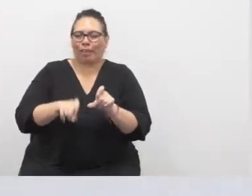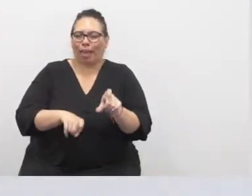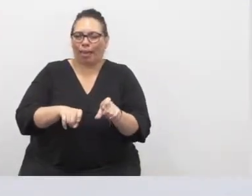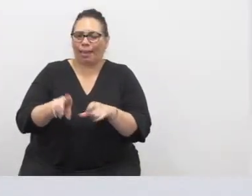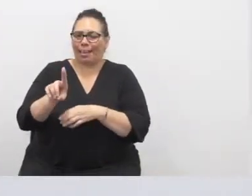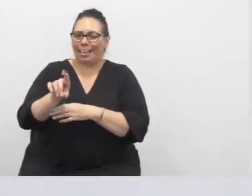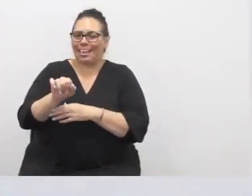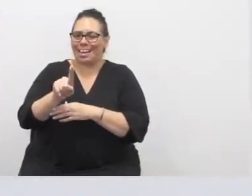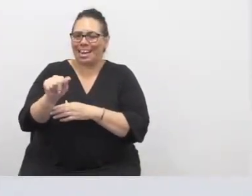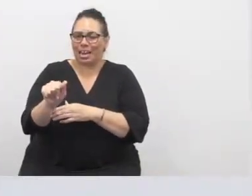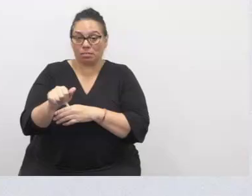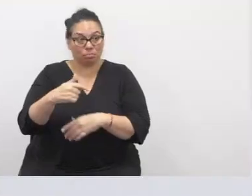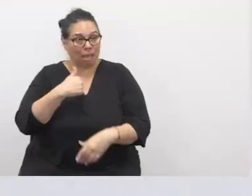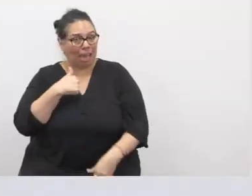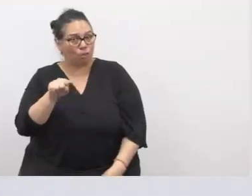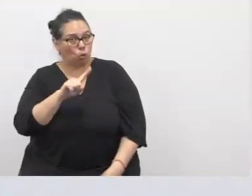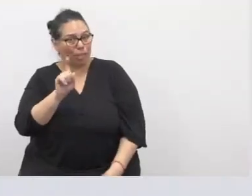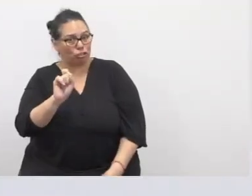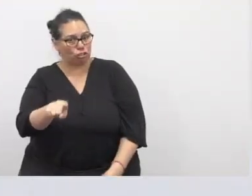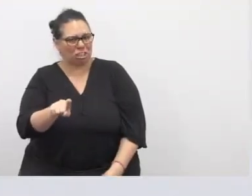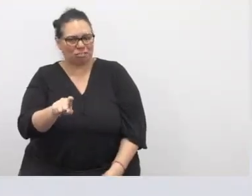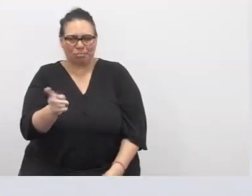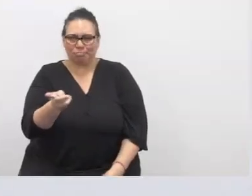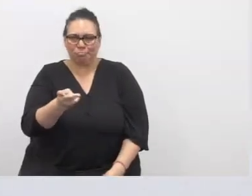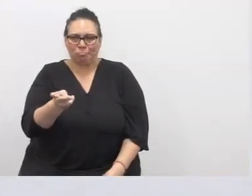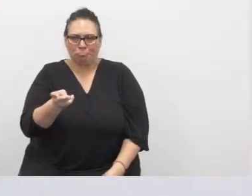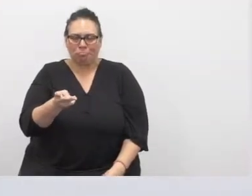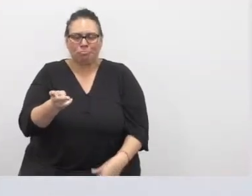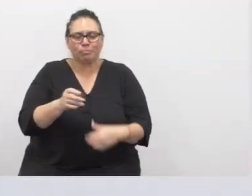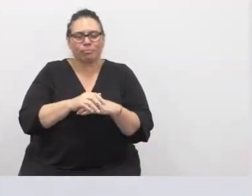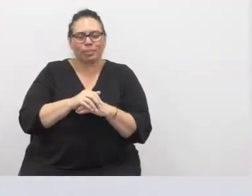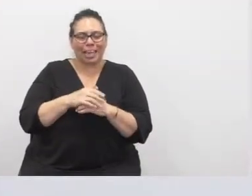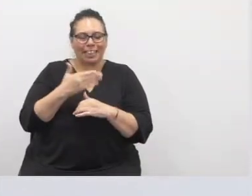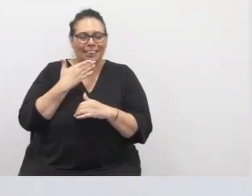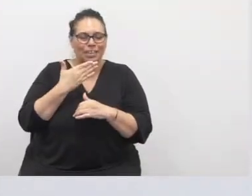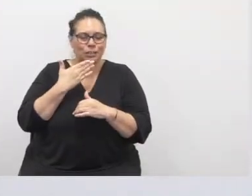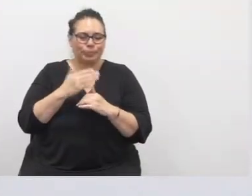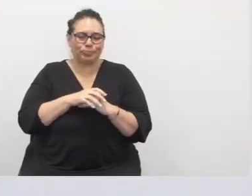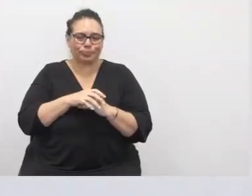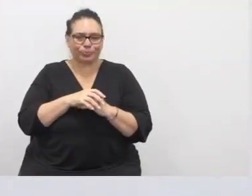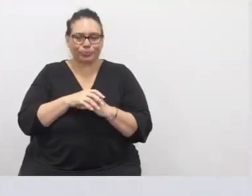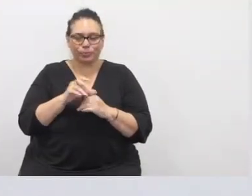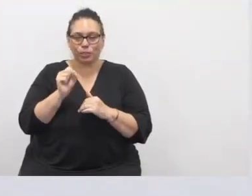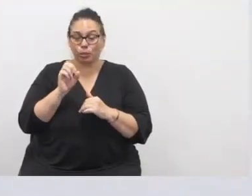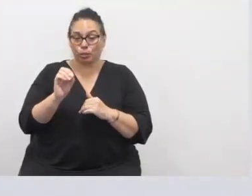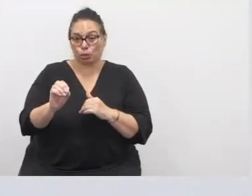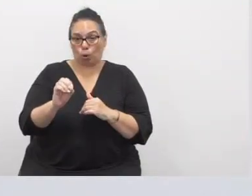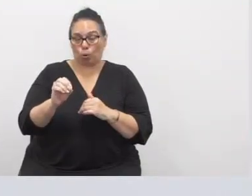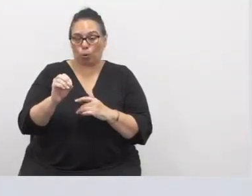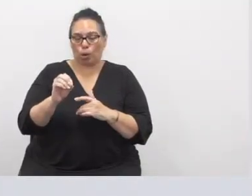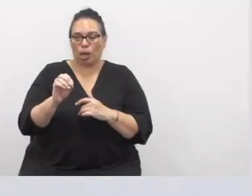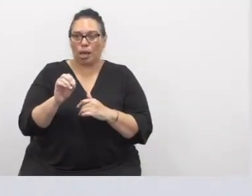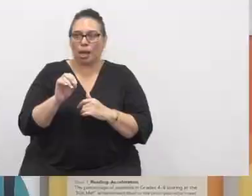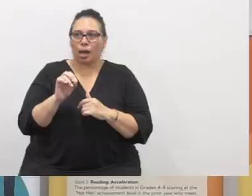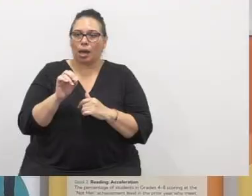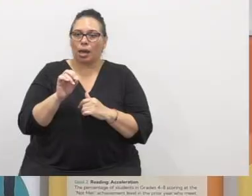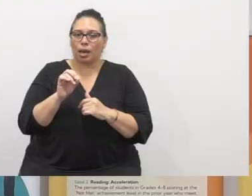I do have a question for either or both. Thank you, super insightful. So I'm taking this,